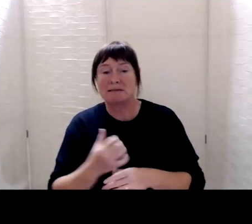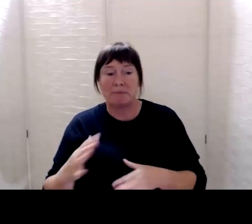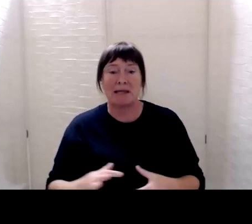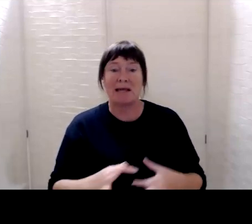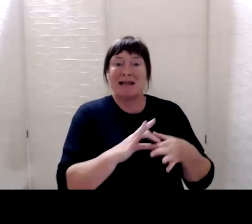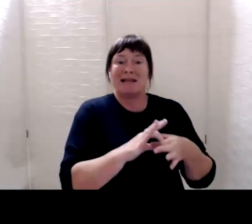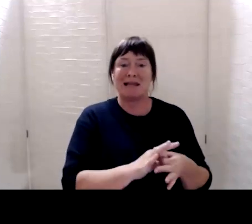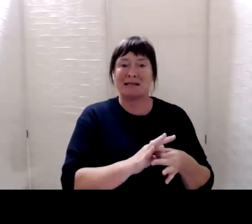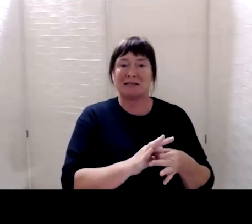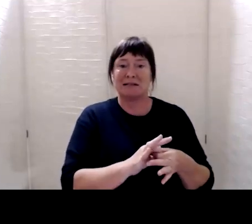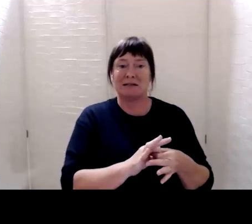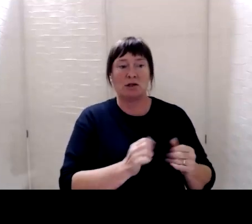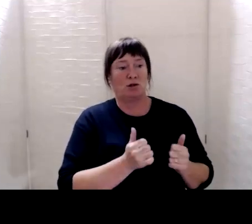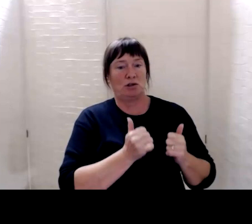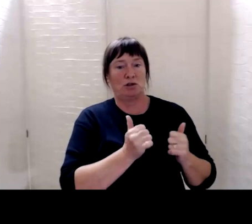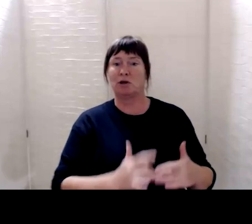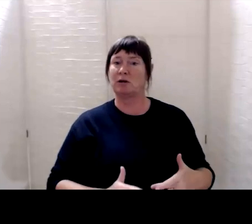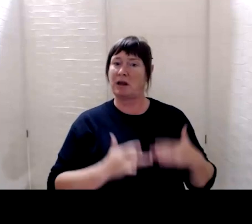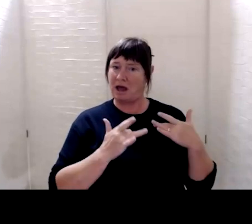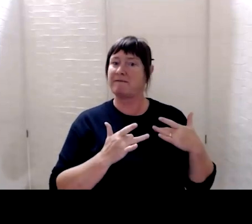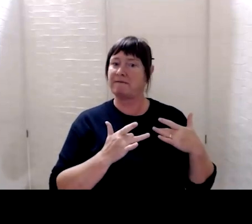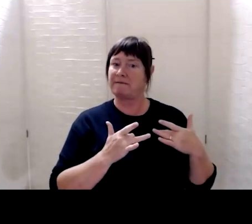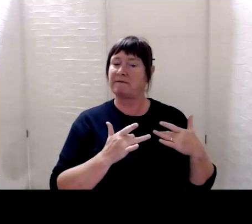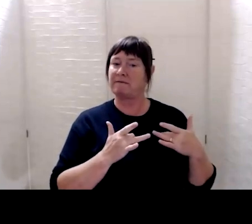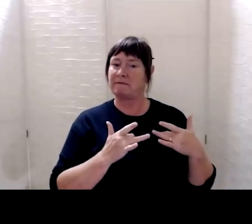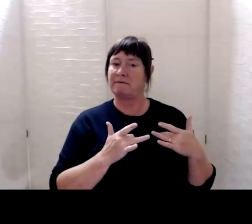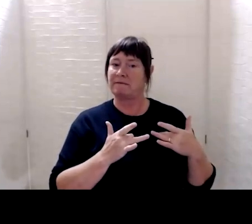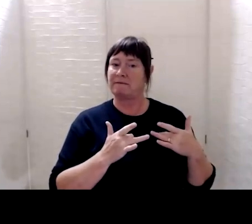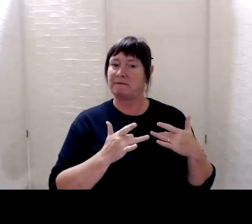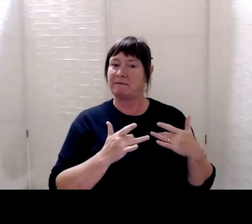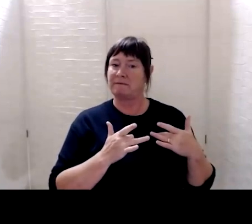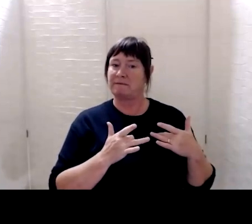to the good life that you are creating through the purpose of the allocation.